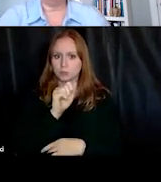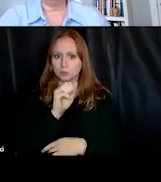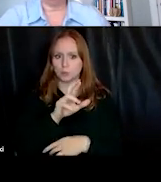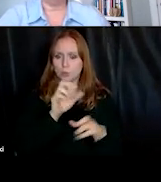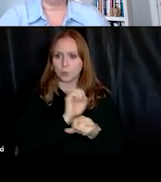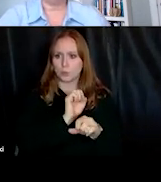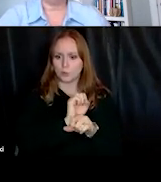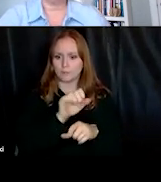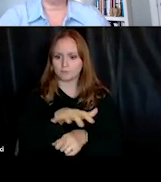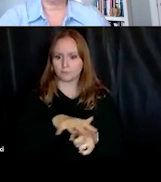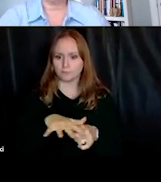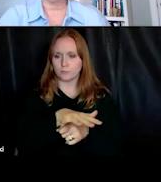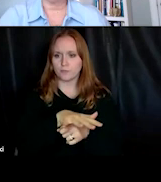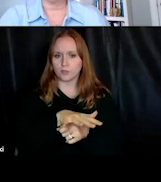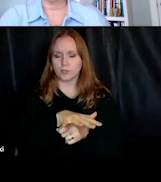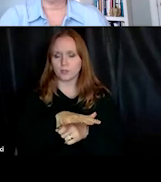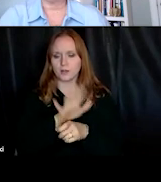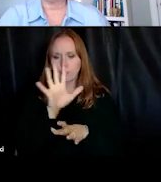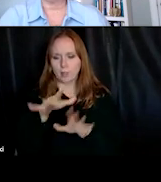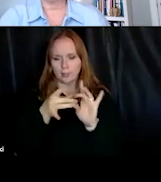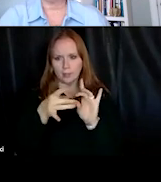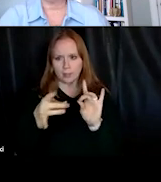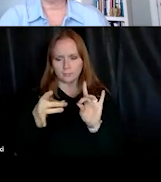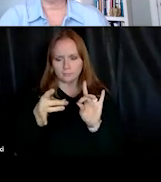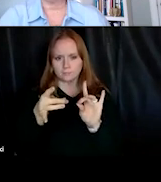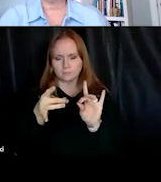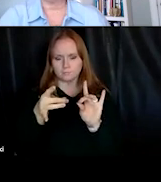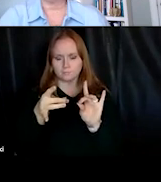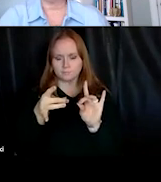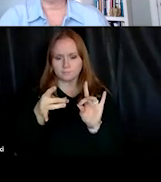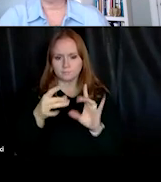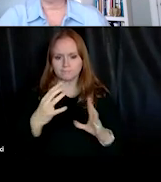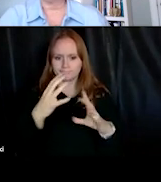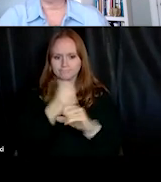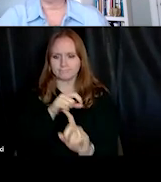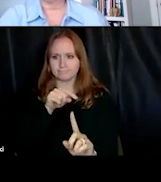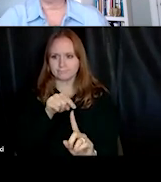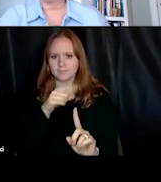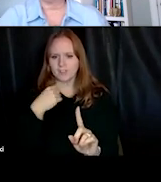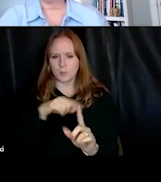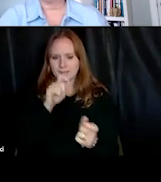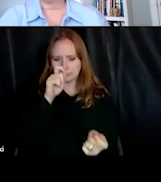And I'll preface all this by saying that in short, we tailor our approach based on the unique needs